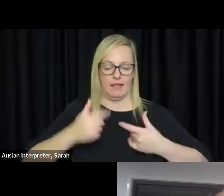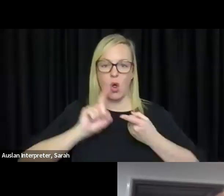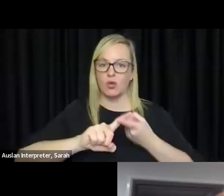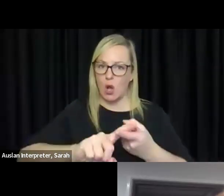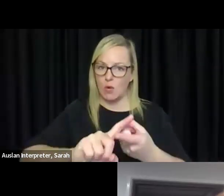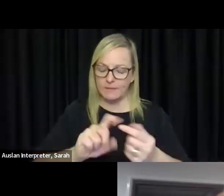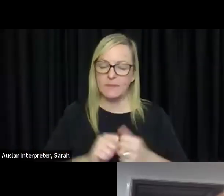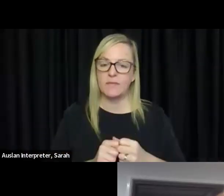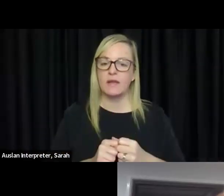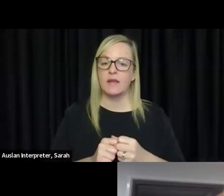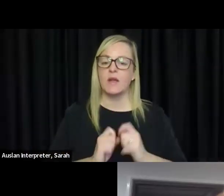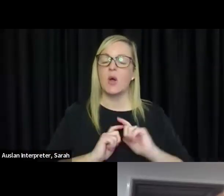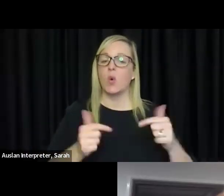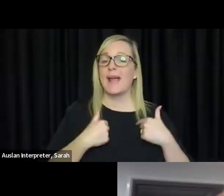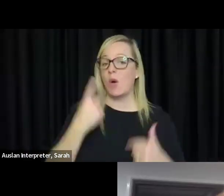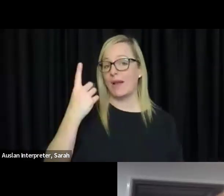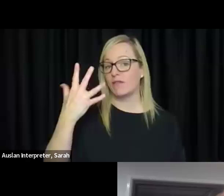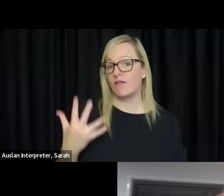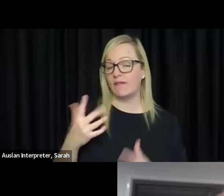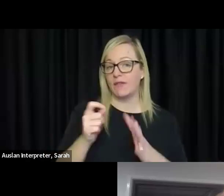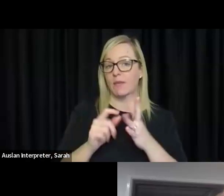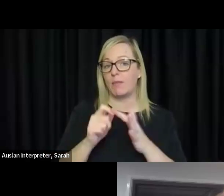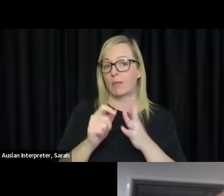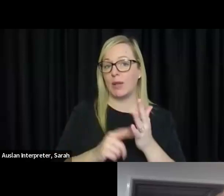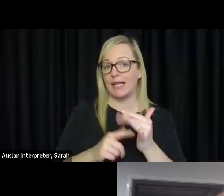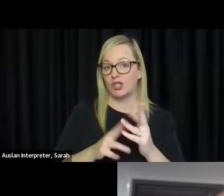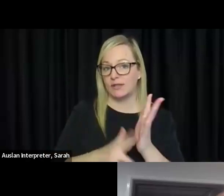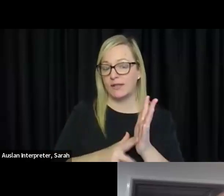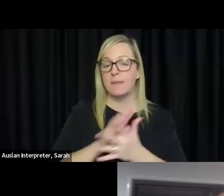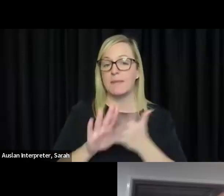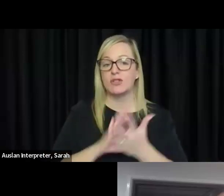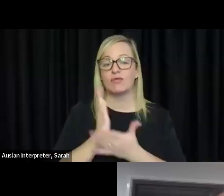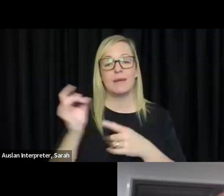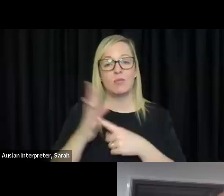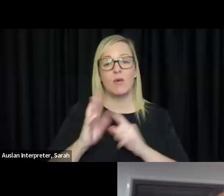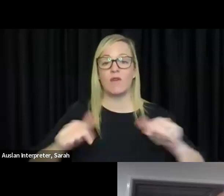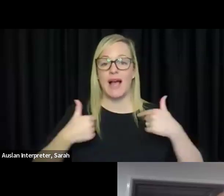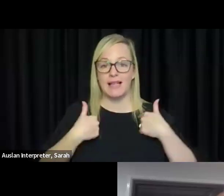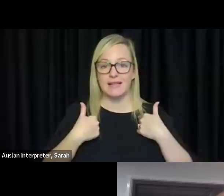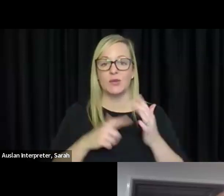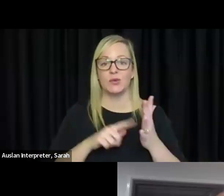approximately one fifth of the population it is important for us to see ourselves in an equivalent